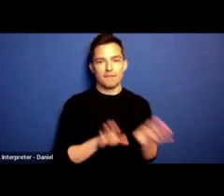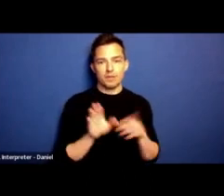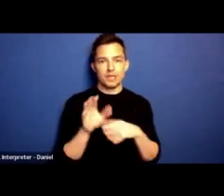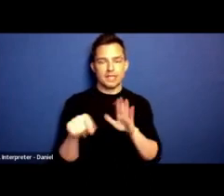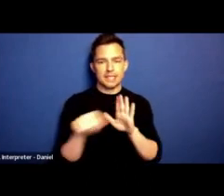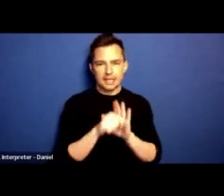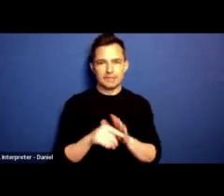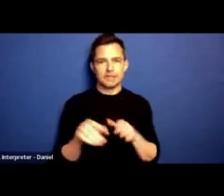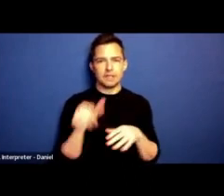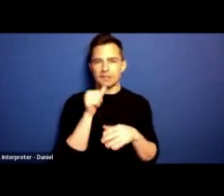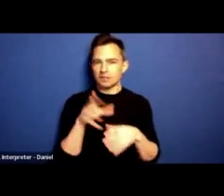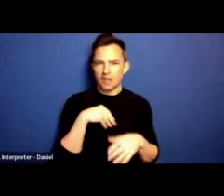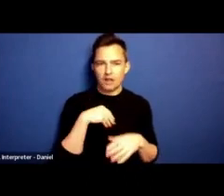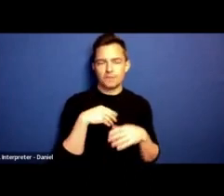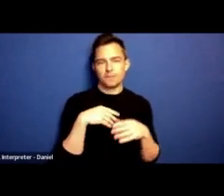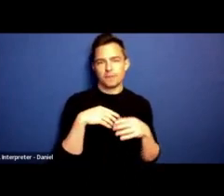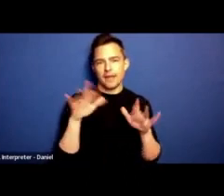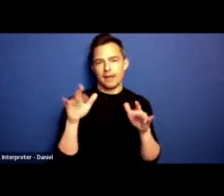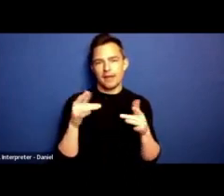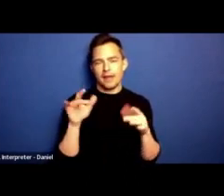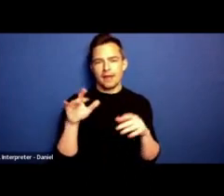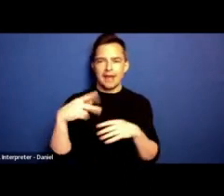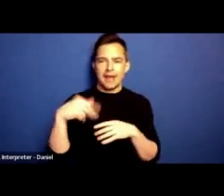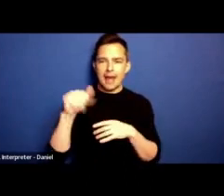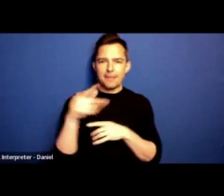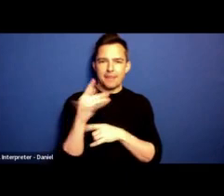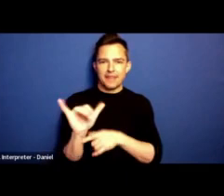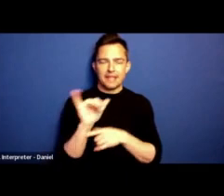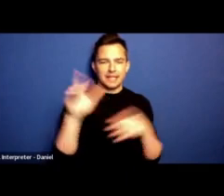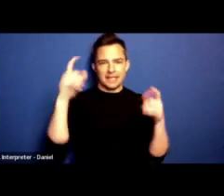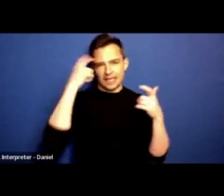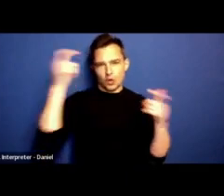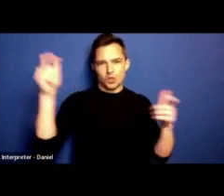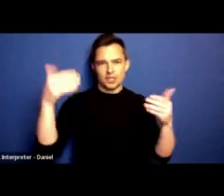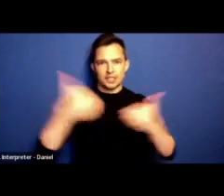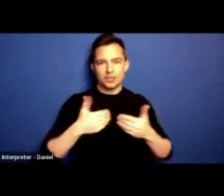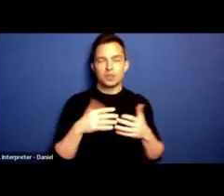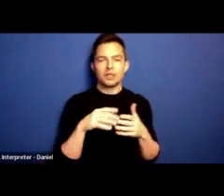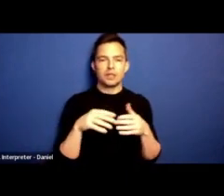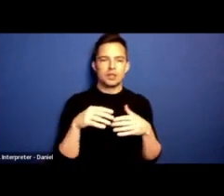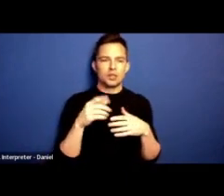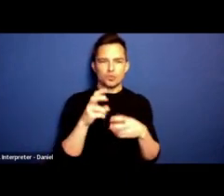intolerance, apathy, egocentricity, rigidity and flexibility, risky behavior,